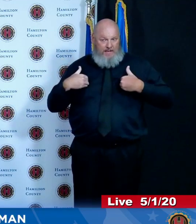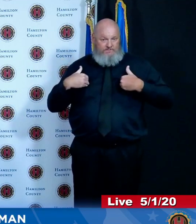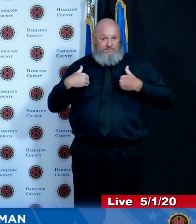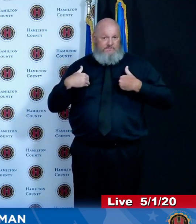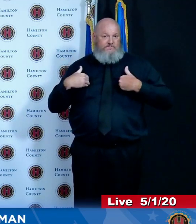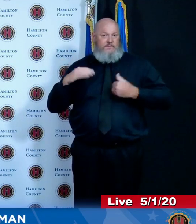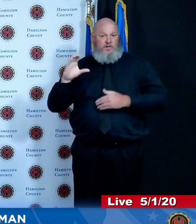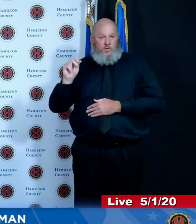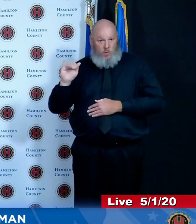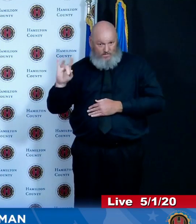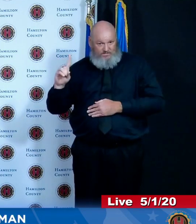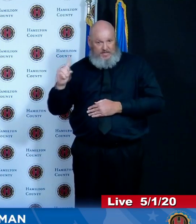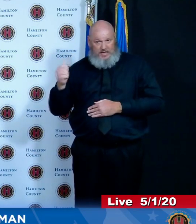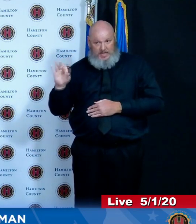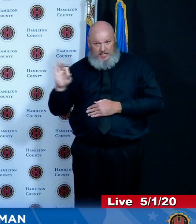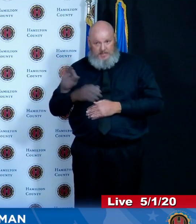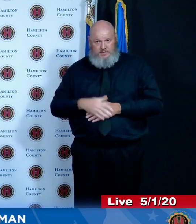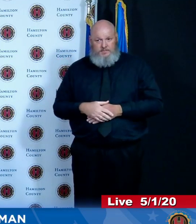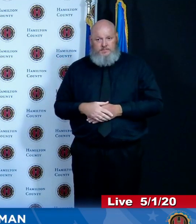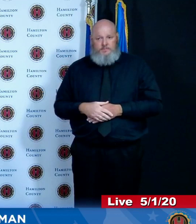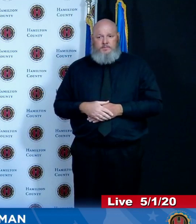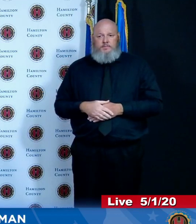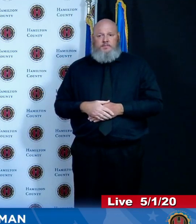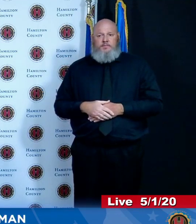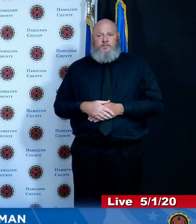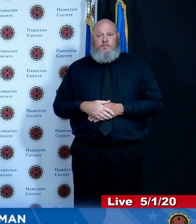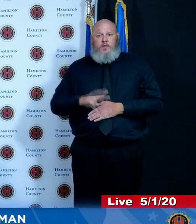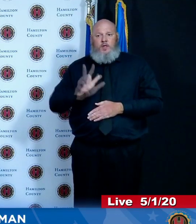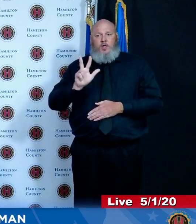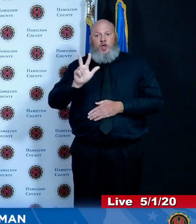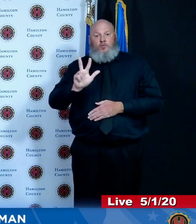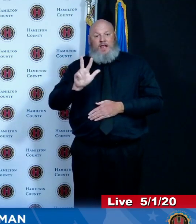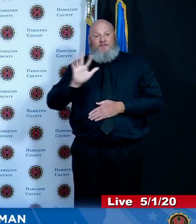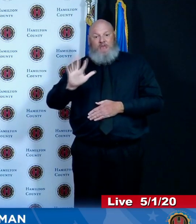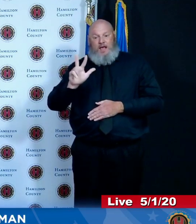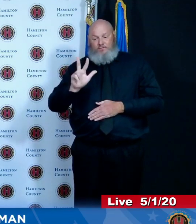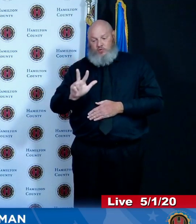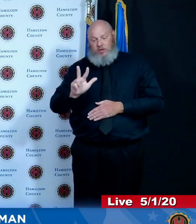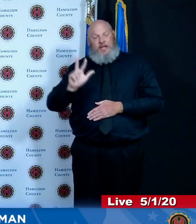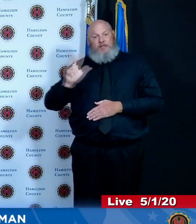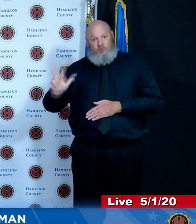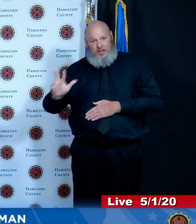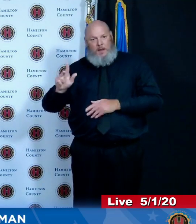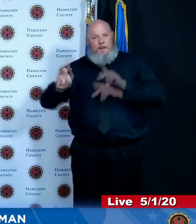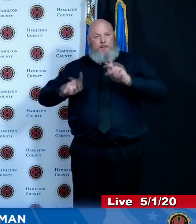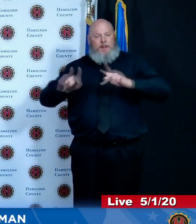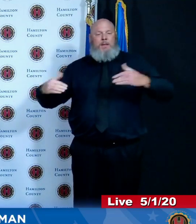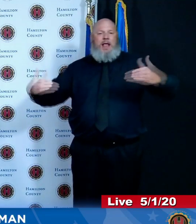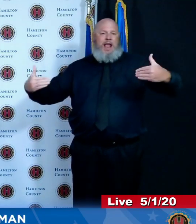Commissioner Driehaus just shared here in Hamilton County we have 1218 cases of